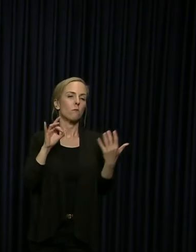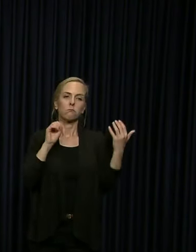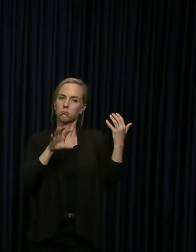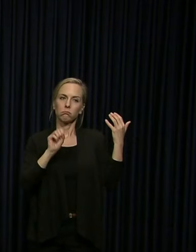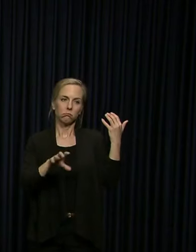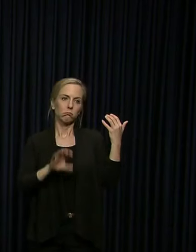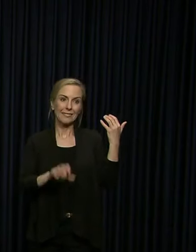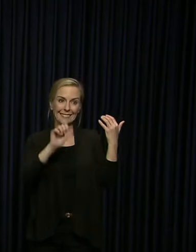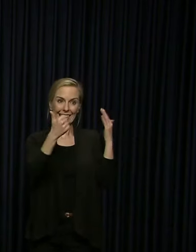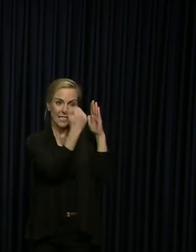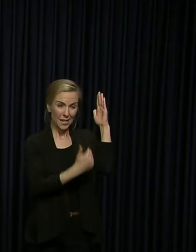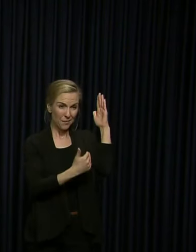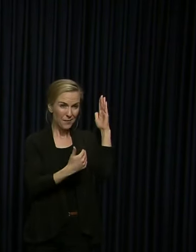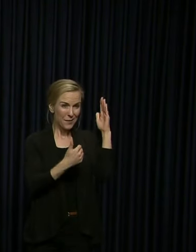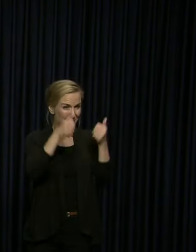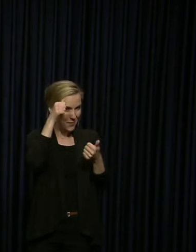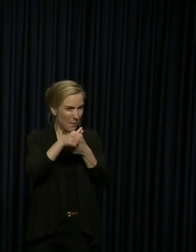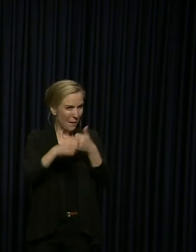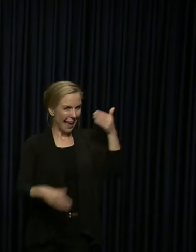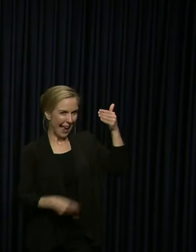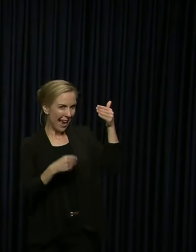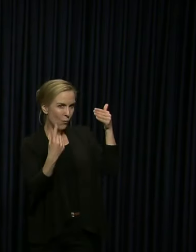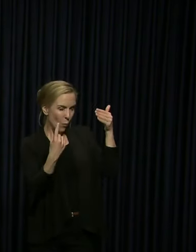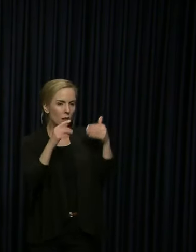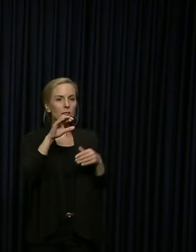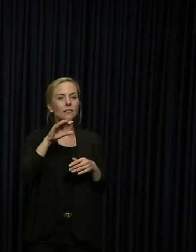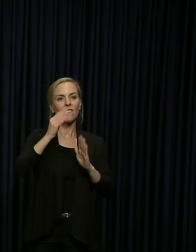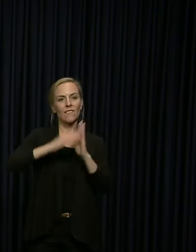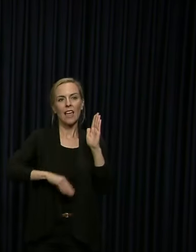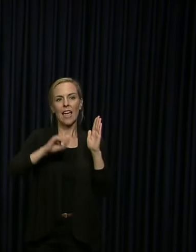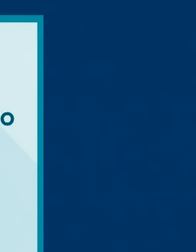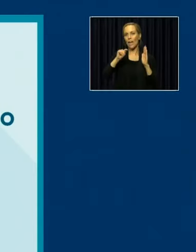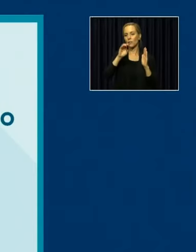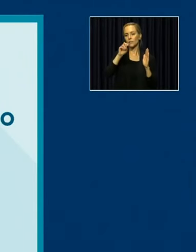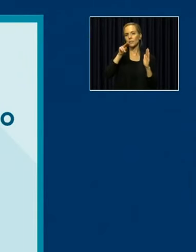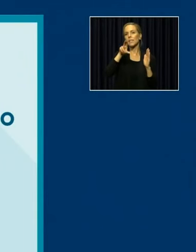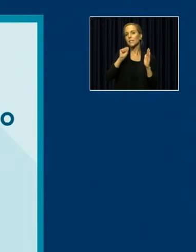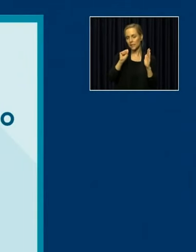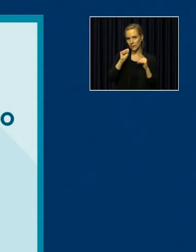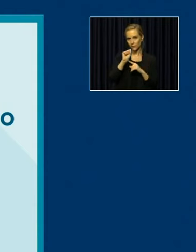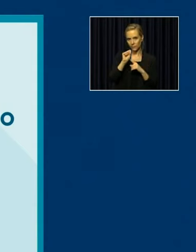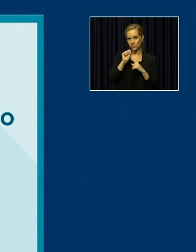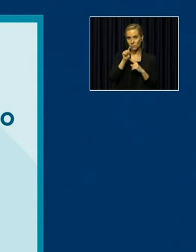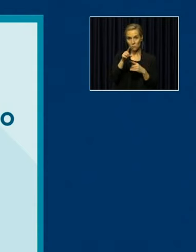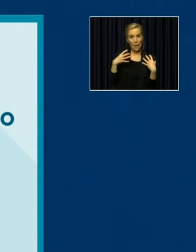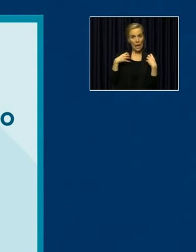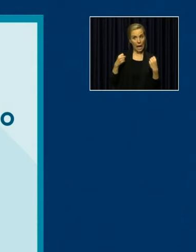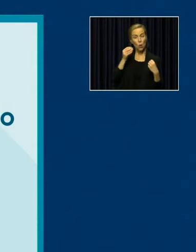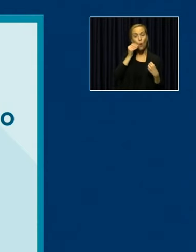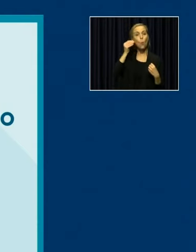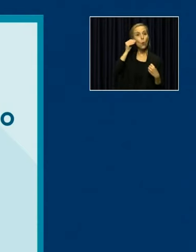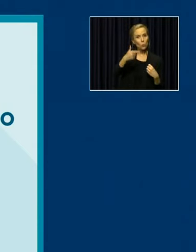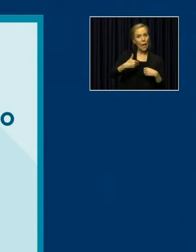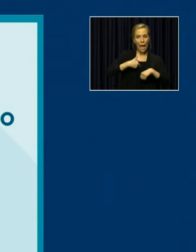SHOWN ME WHAT I BELIEVE, THAT RIGHT NOW THERE AREN'T DEMOCRATS OR REPUBLICANS OR INDEPENDENCE. THERE ARE ONLY KENTUCKIANS AND